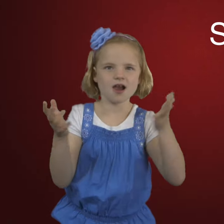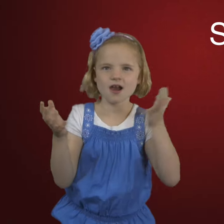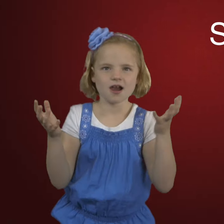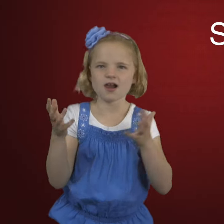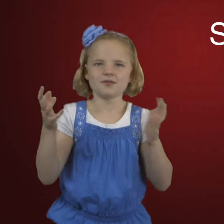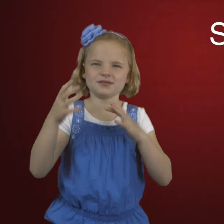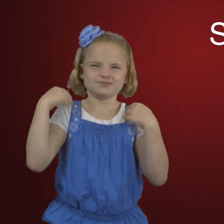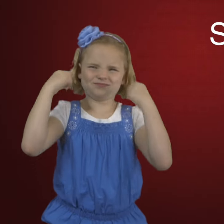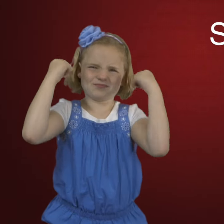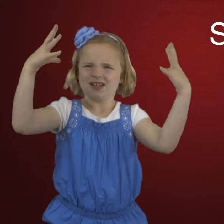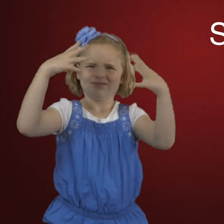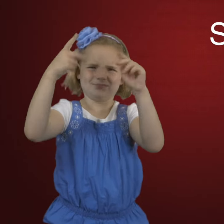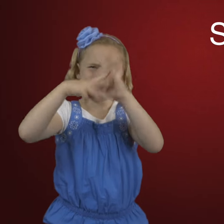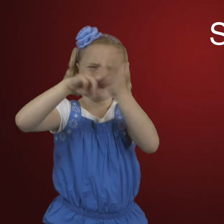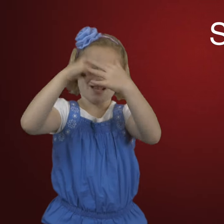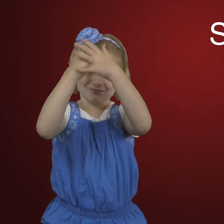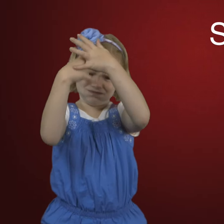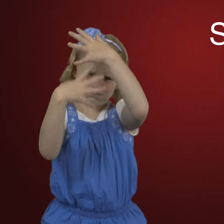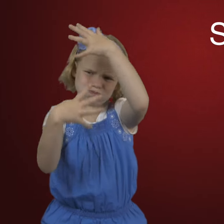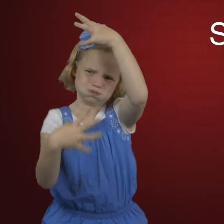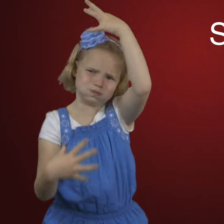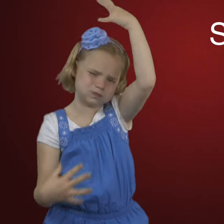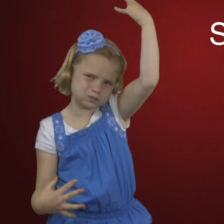Snooze has many meanings